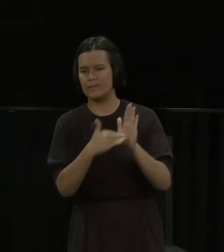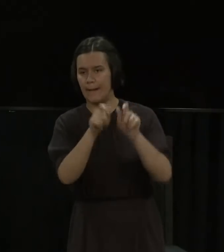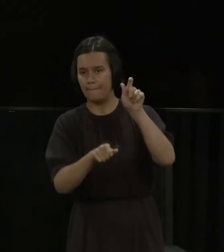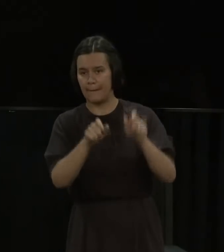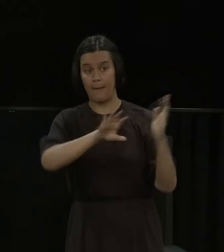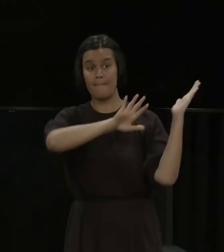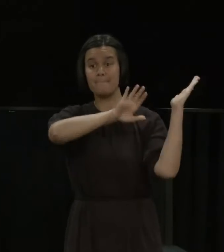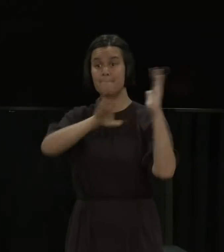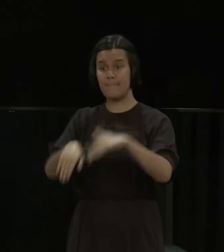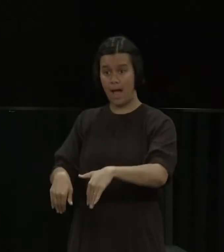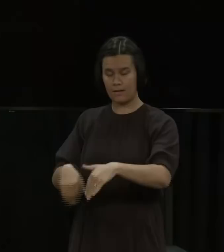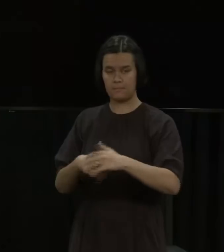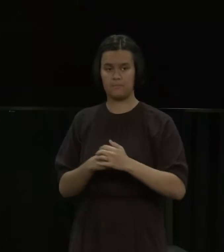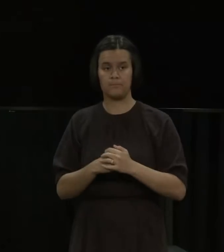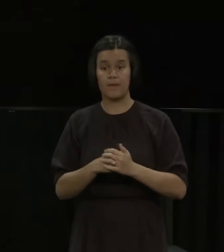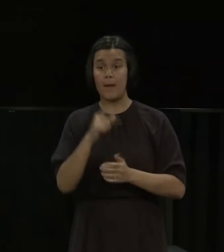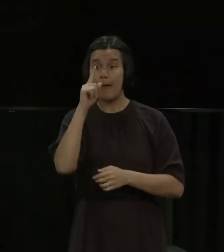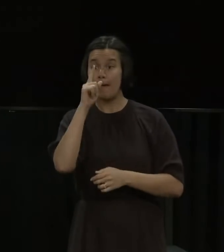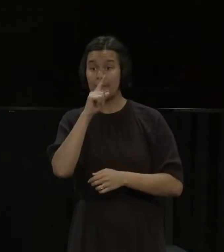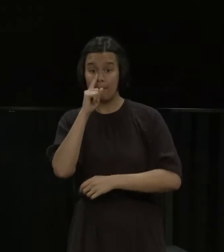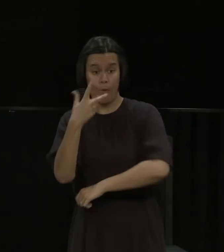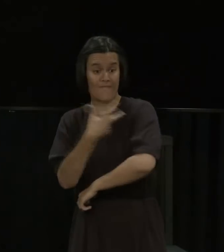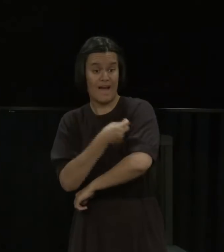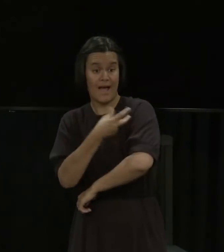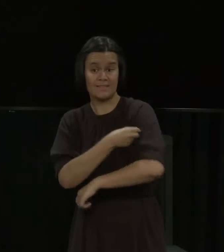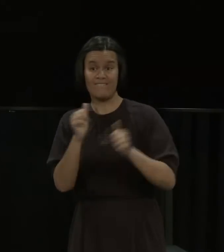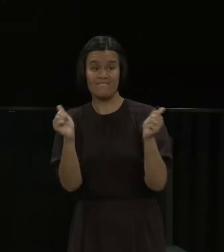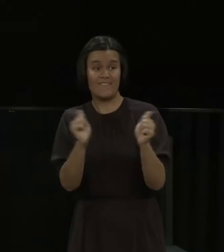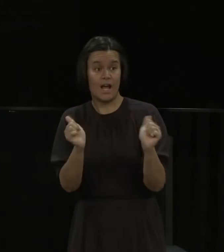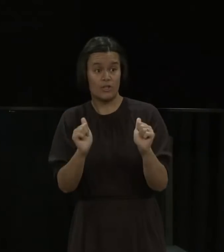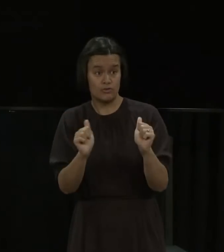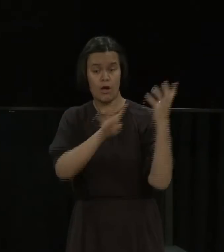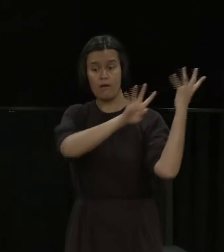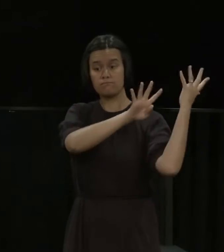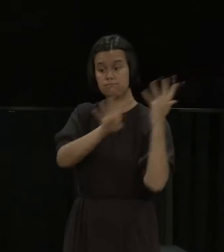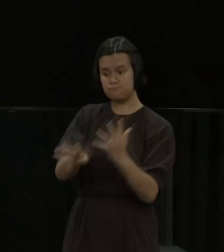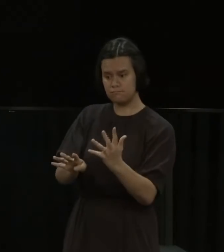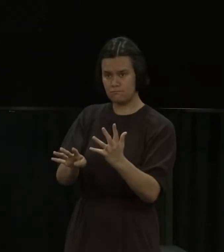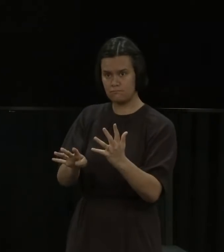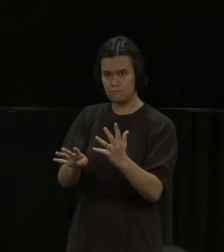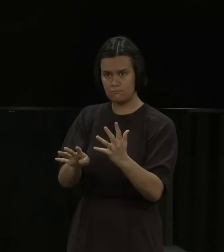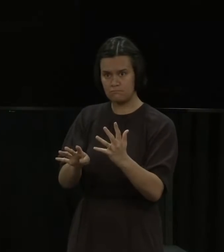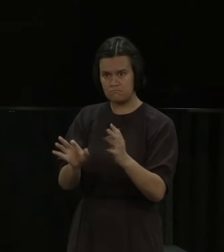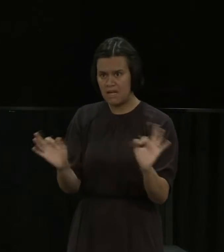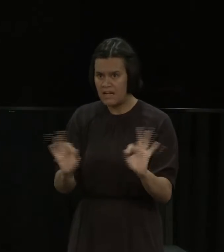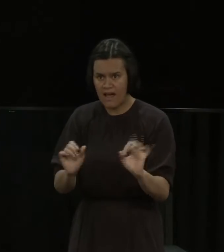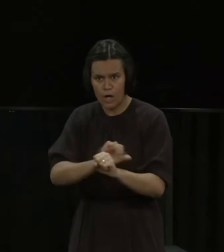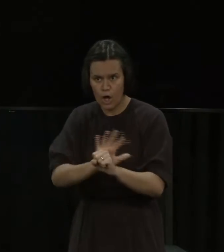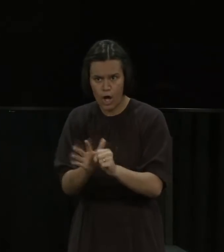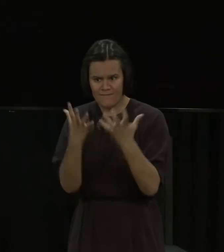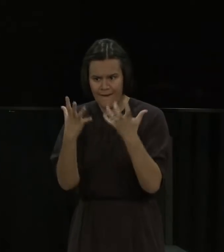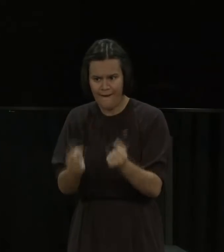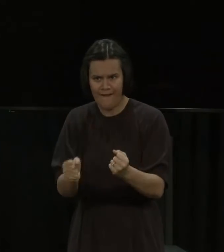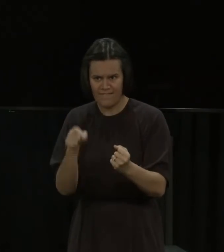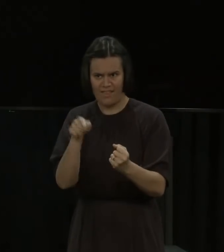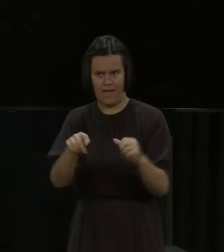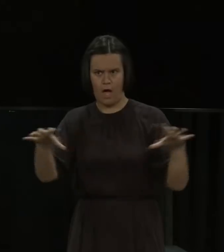about 2500 people came back